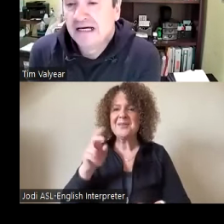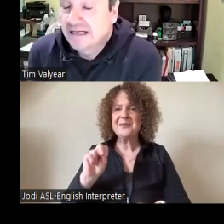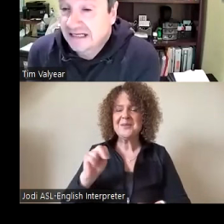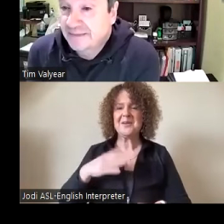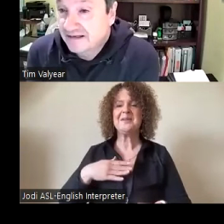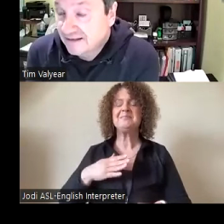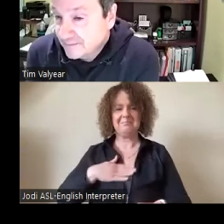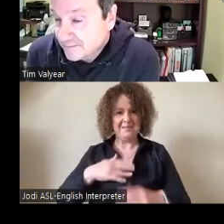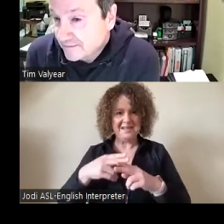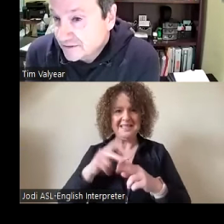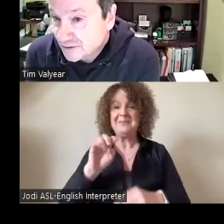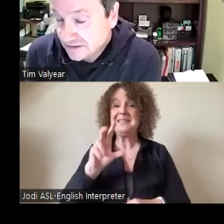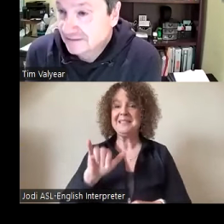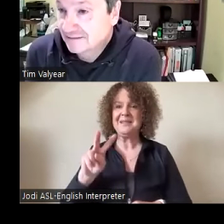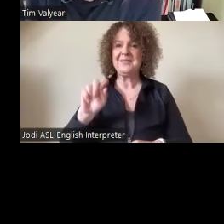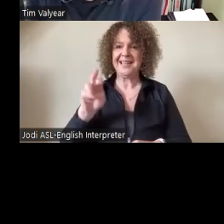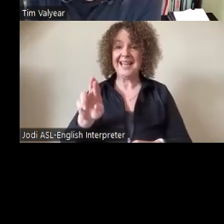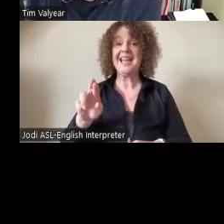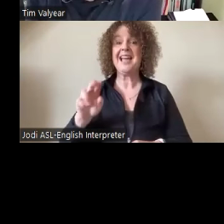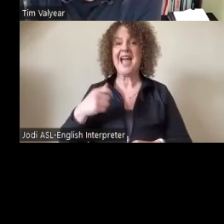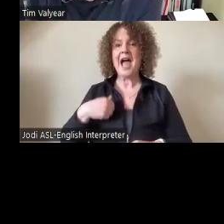Tim » SPEAKER: Thanks so much,